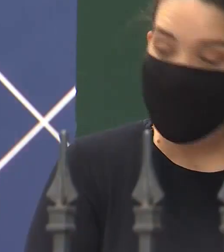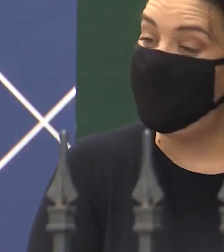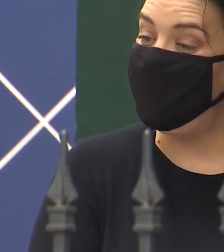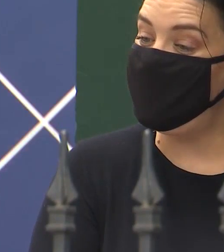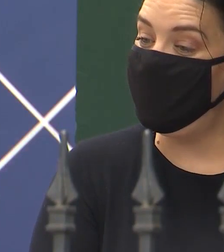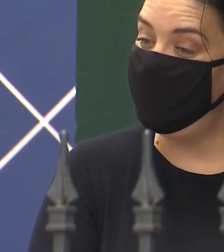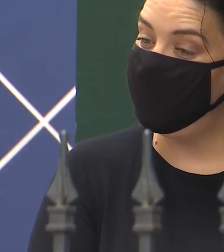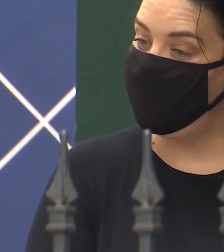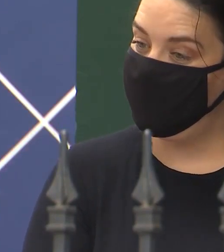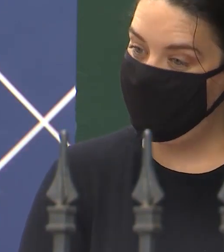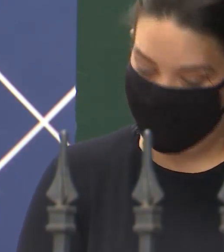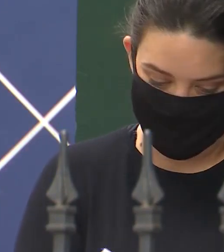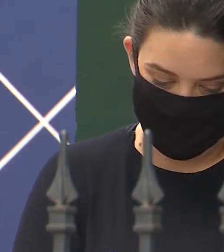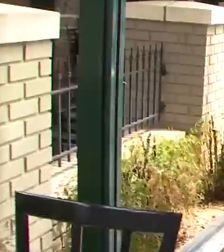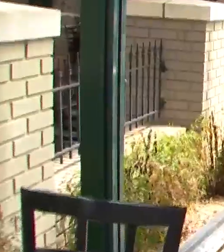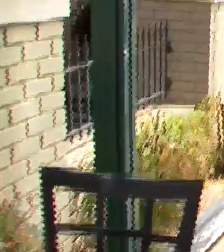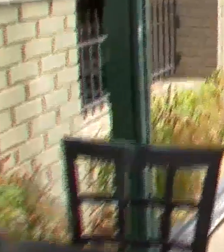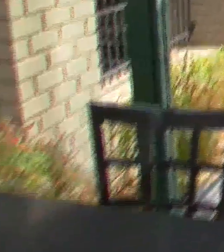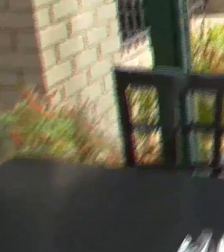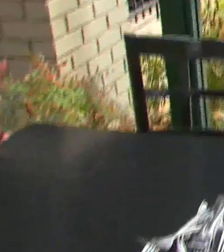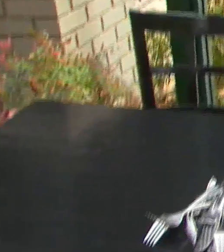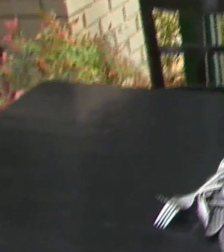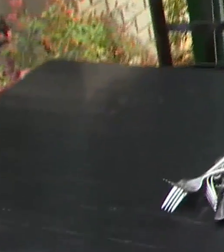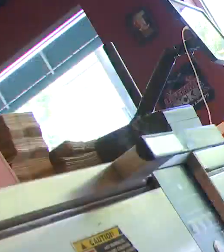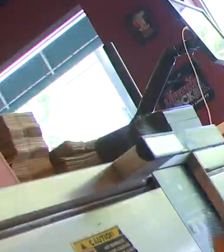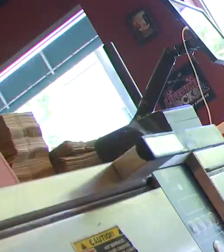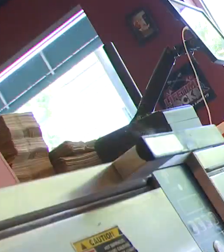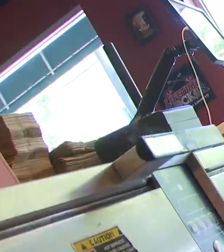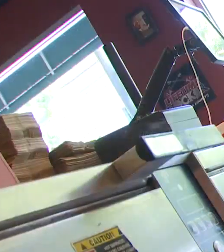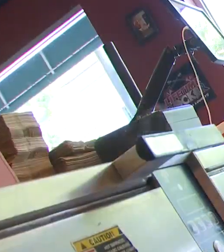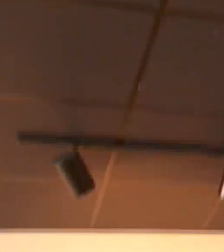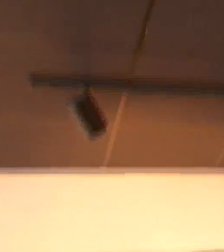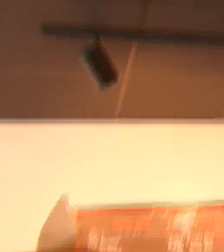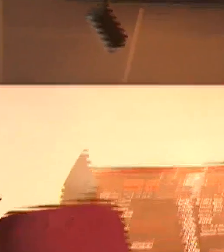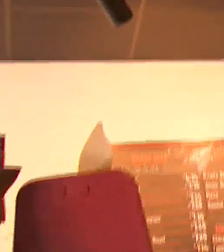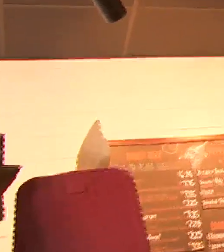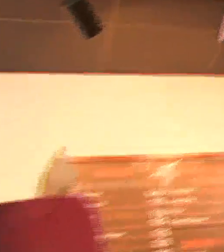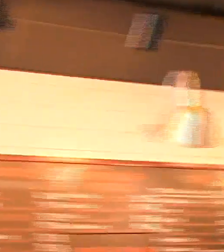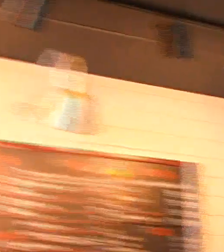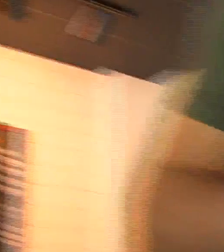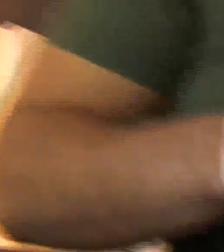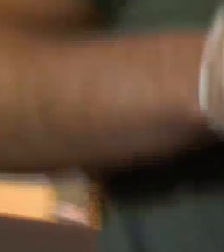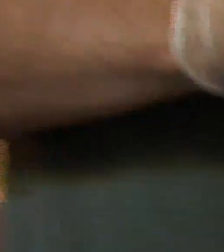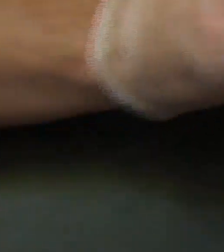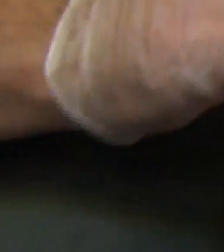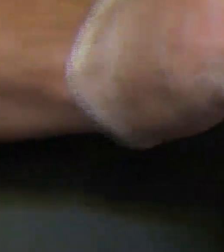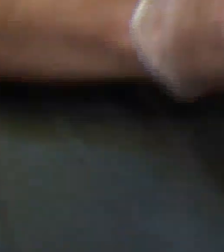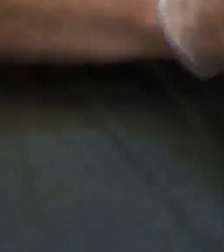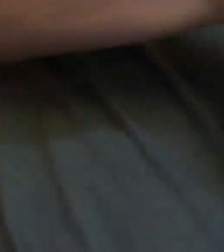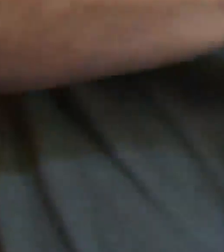PROPORTIONATE TO THE CONFIDENCE LEVEL OF OUR CUSTOMERS AND OF OUR CLIENTS. MAYOR KNOX WHITE AND CARLOS PHILLIPS WITH THE GREENVILLE